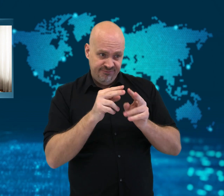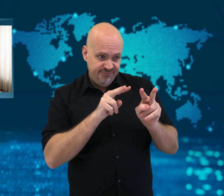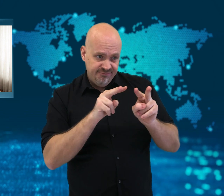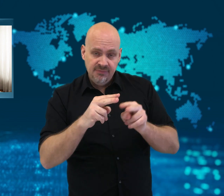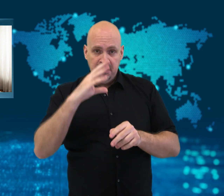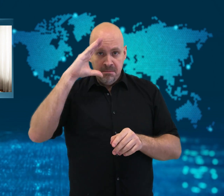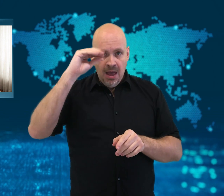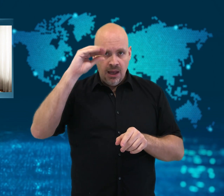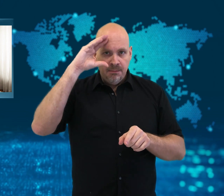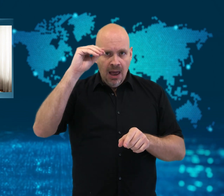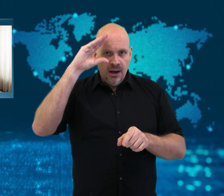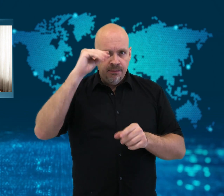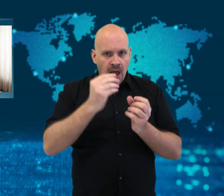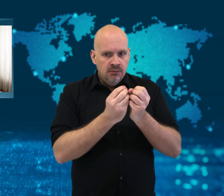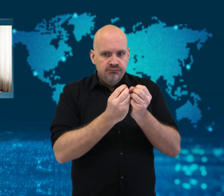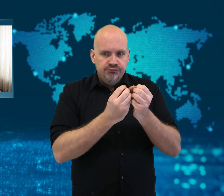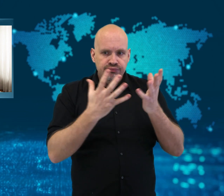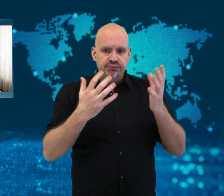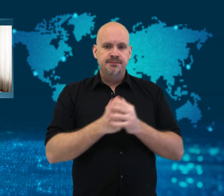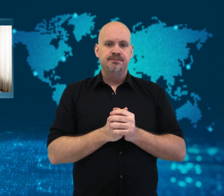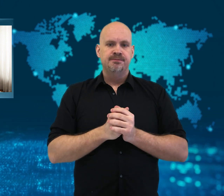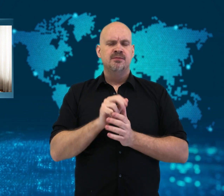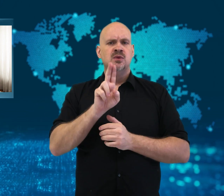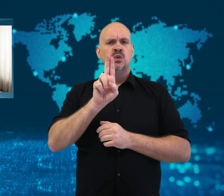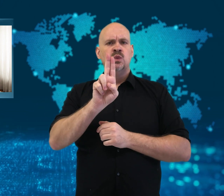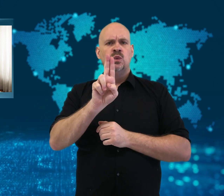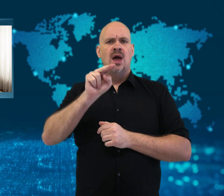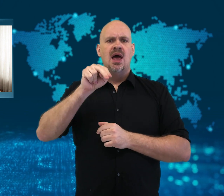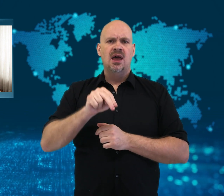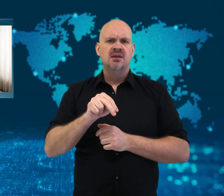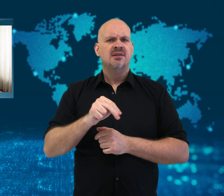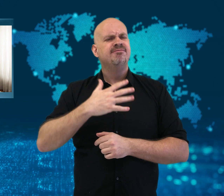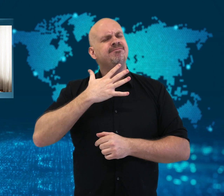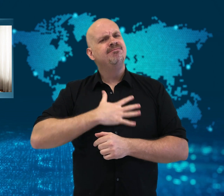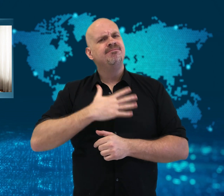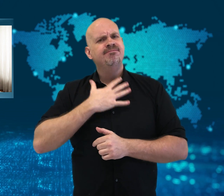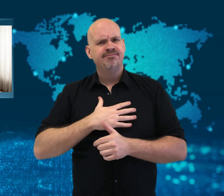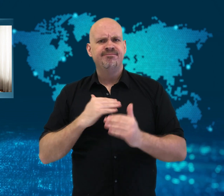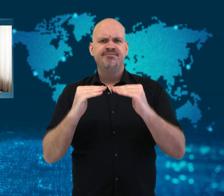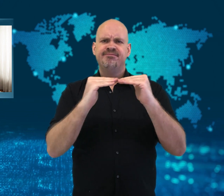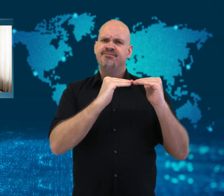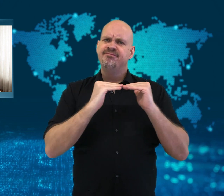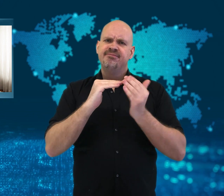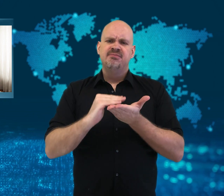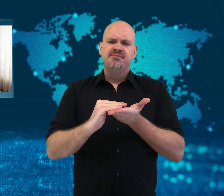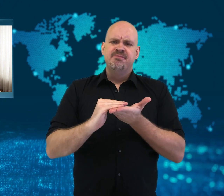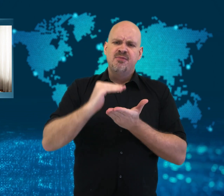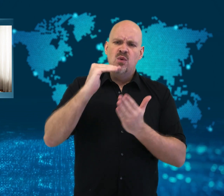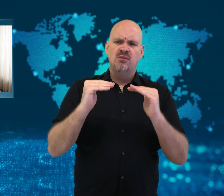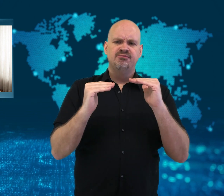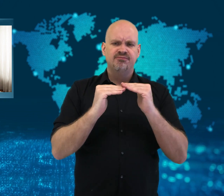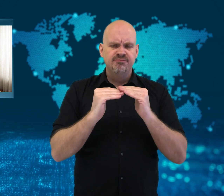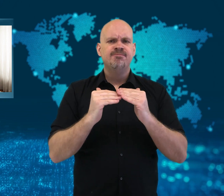Even COVID-19 task forces are primarily men.